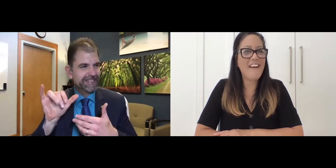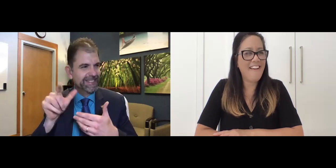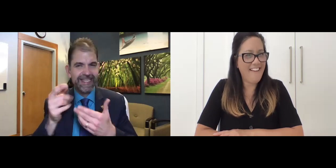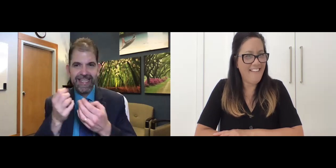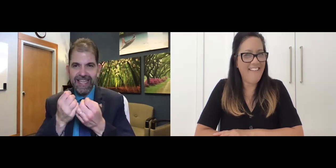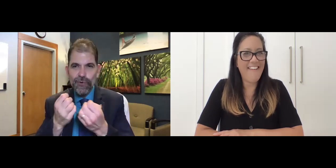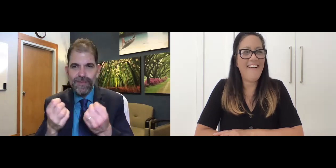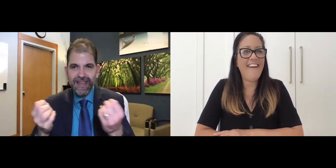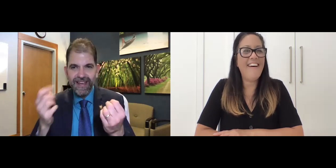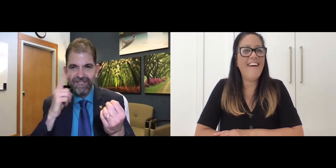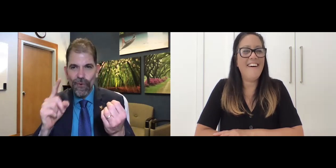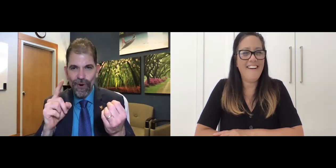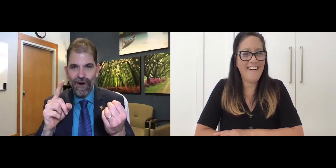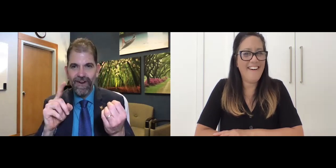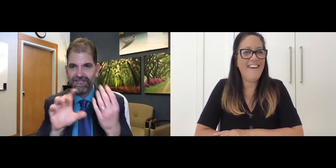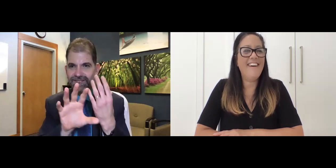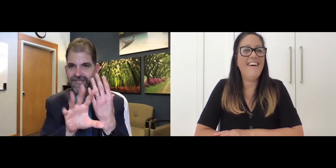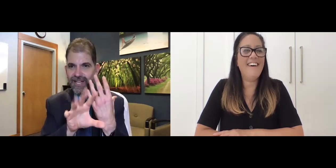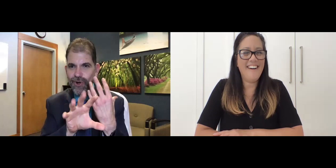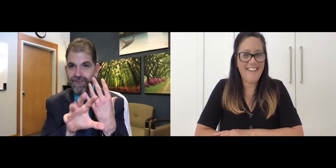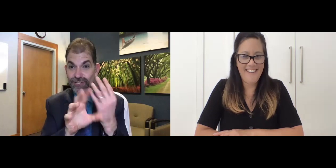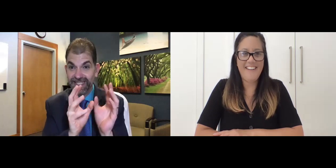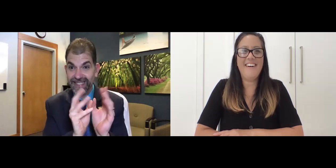Polycom and that was equipment that was used for